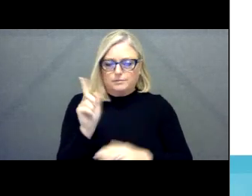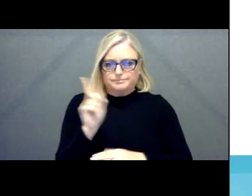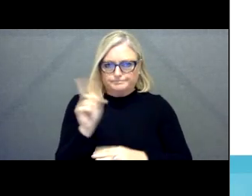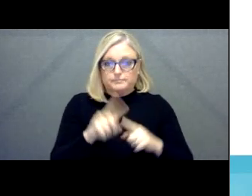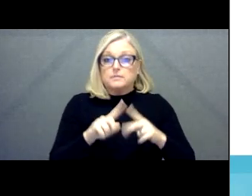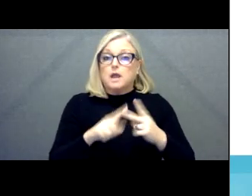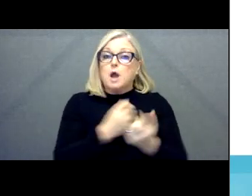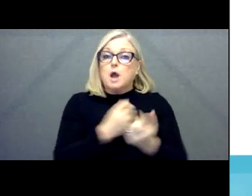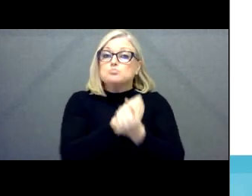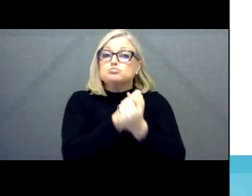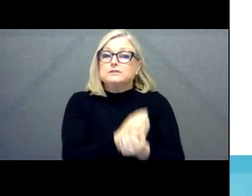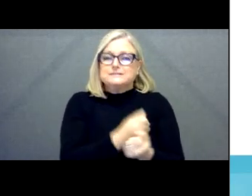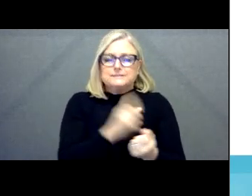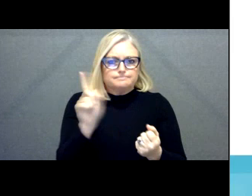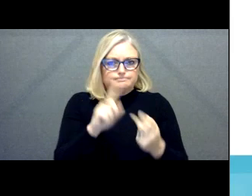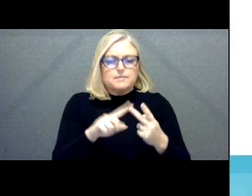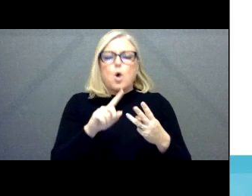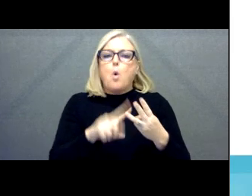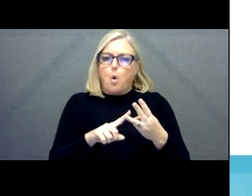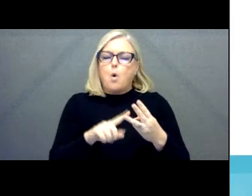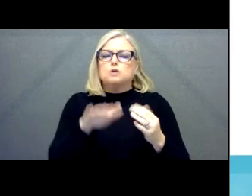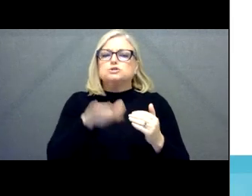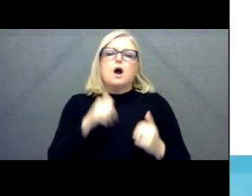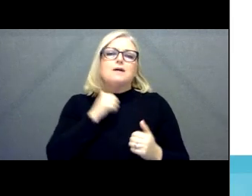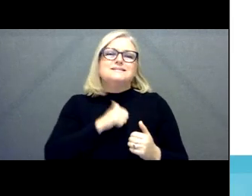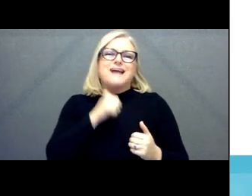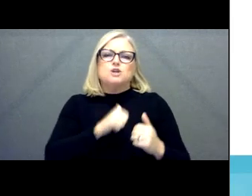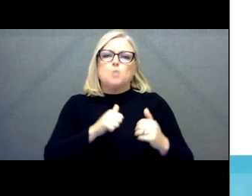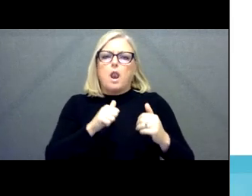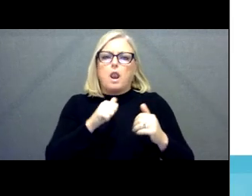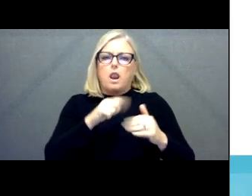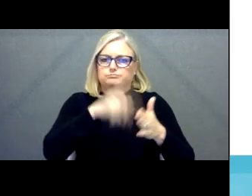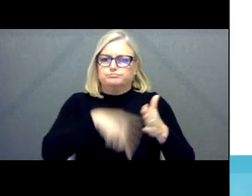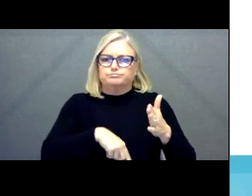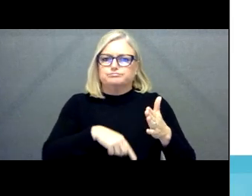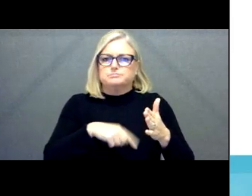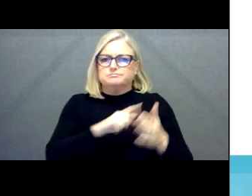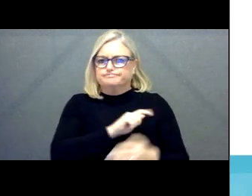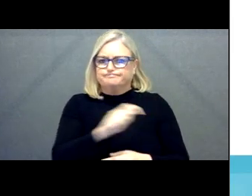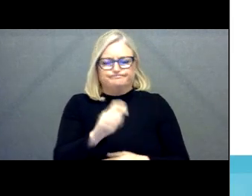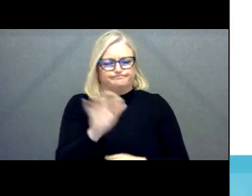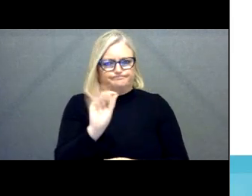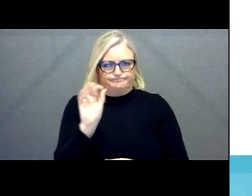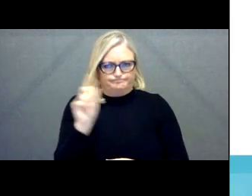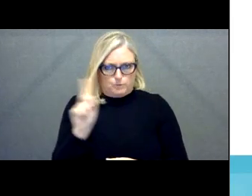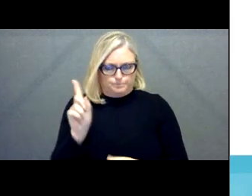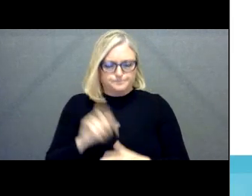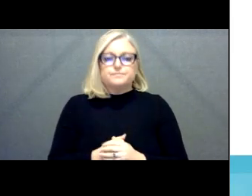offense the referal process you'll see to the um left of the screen there there's a form one and